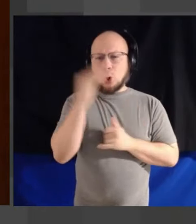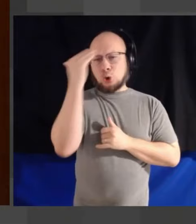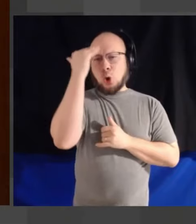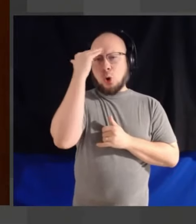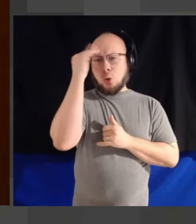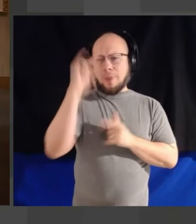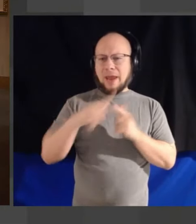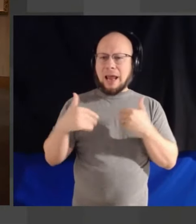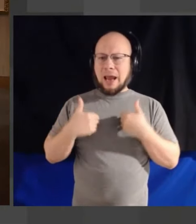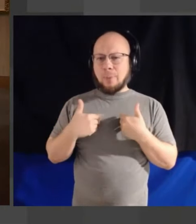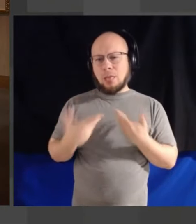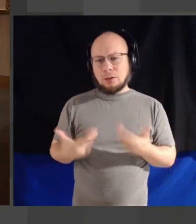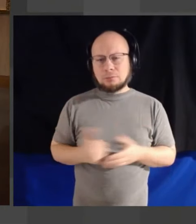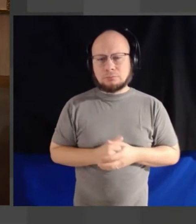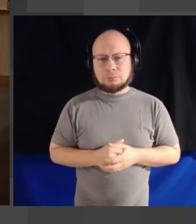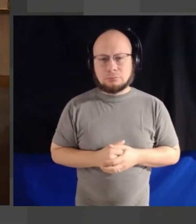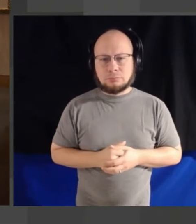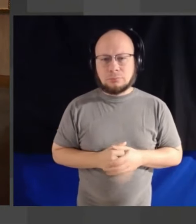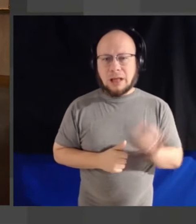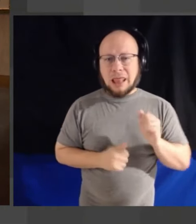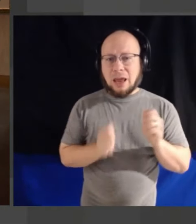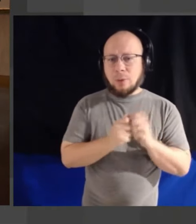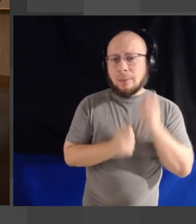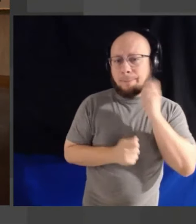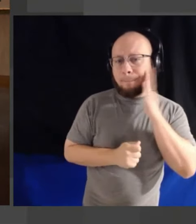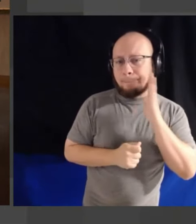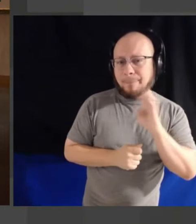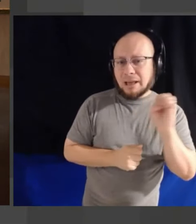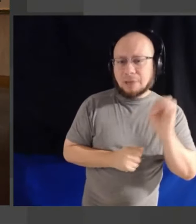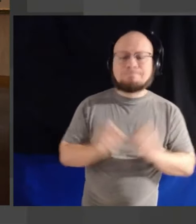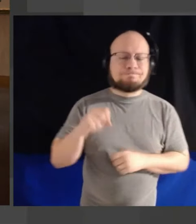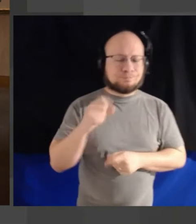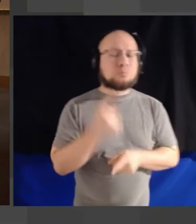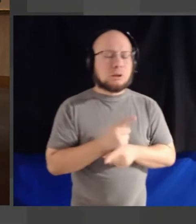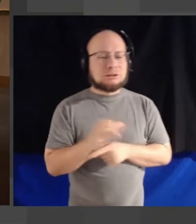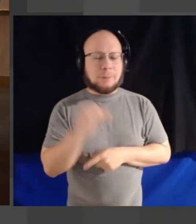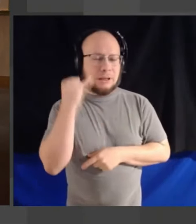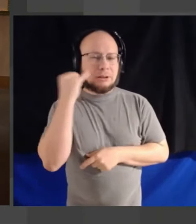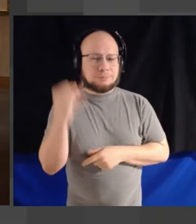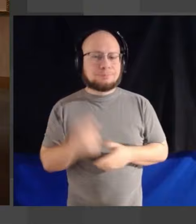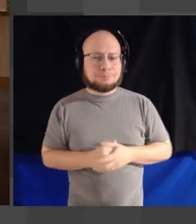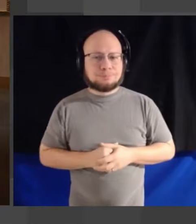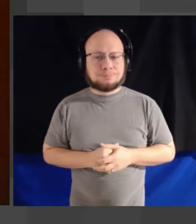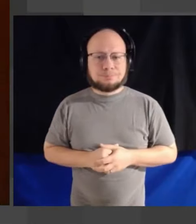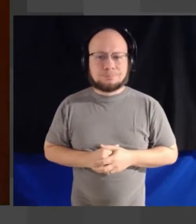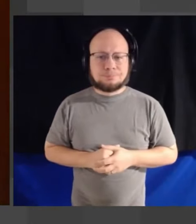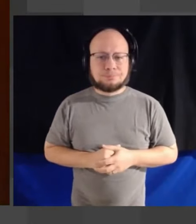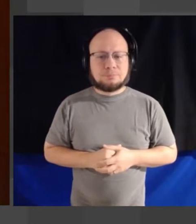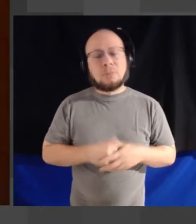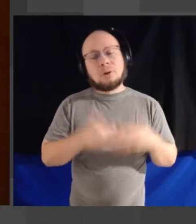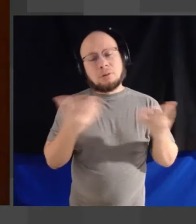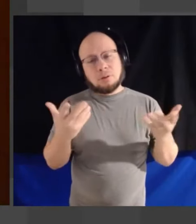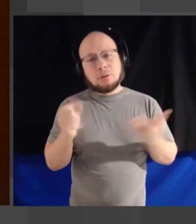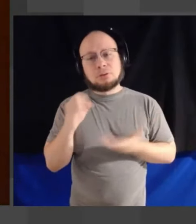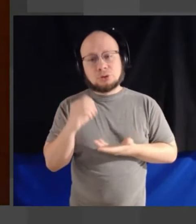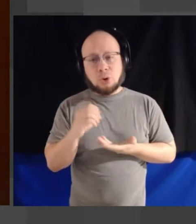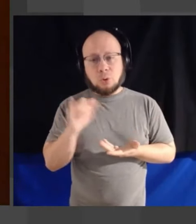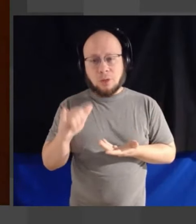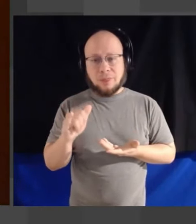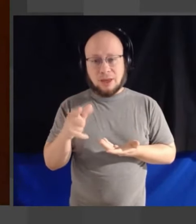ENDANGERED ANIMALS TO MINECRAFT TO CREATE AWARENESS AROUND THAT.